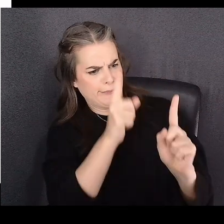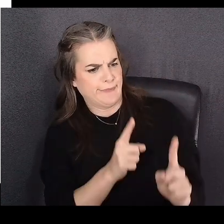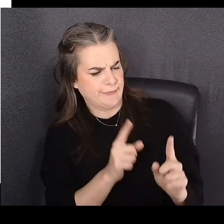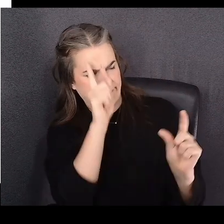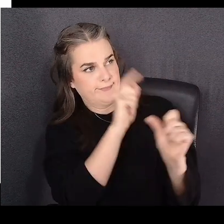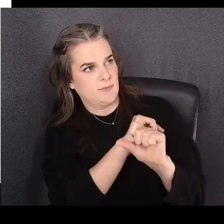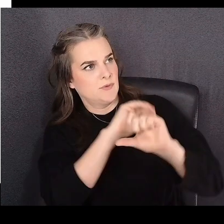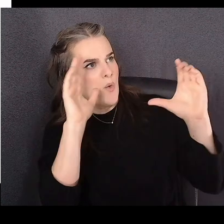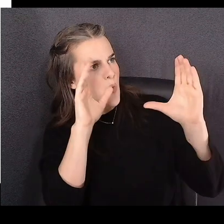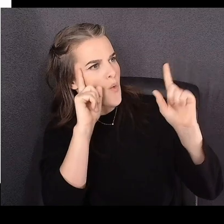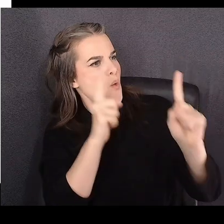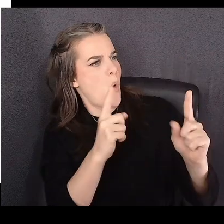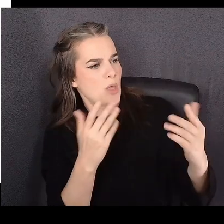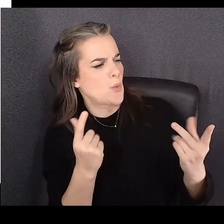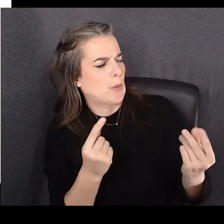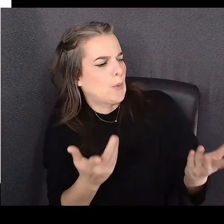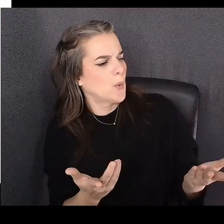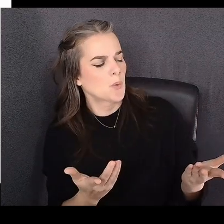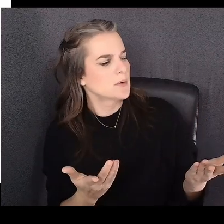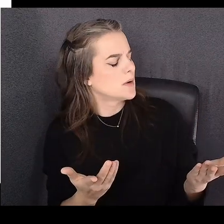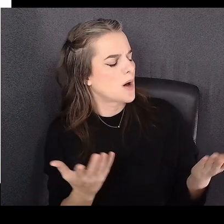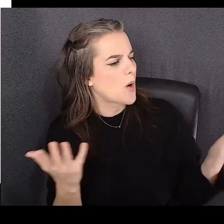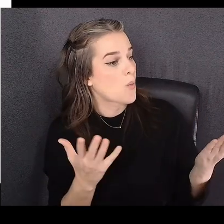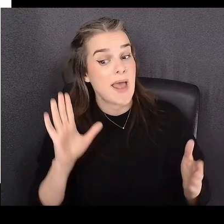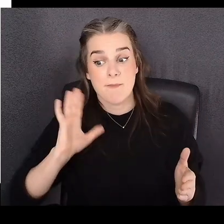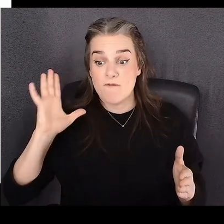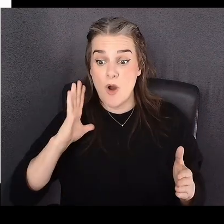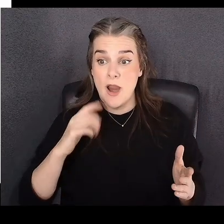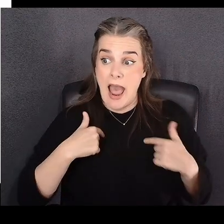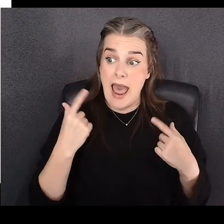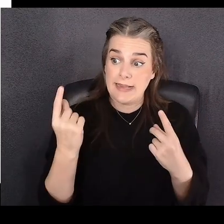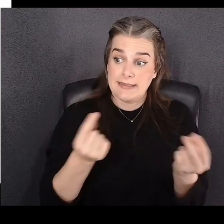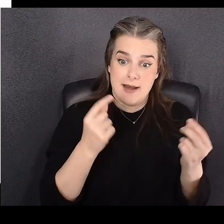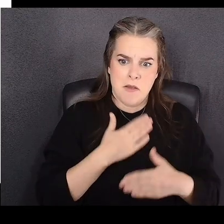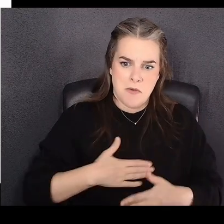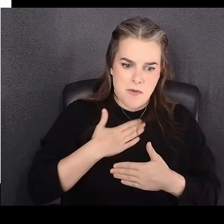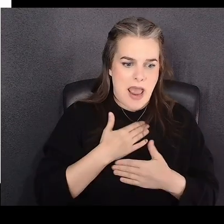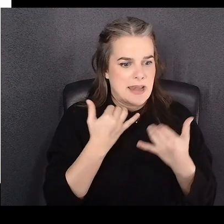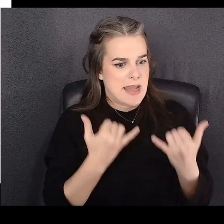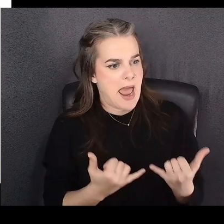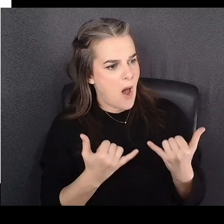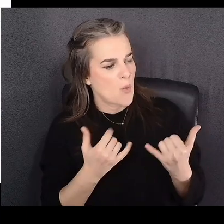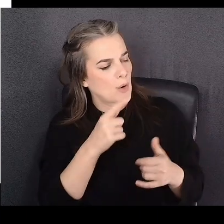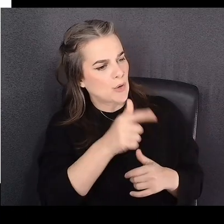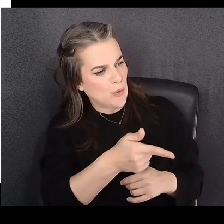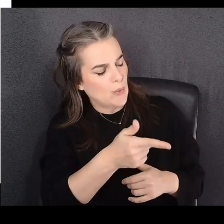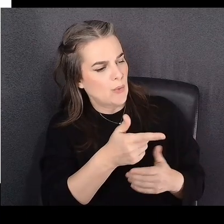What would you like to do? What did you do? What would you want to do if you had the vehicle to do it?